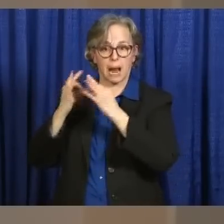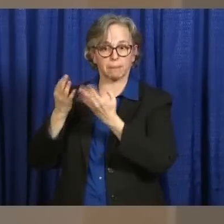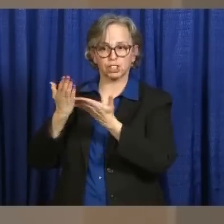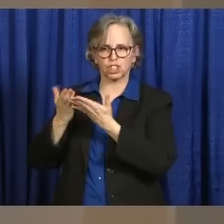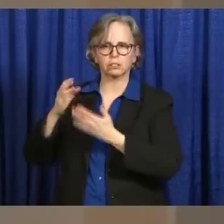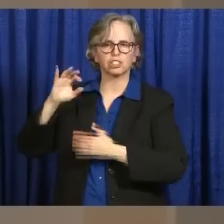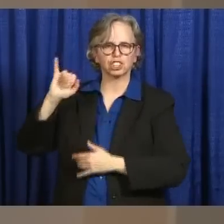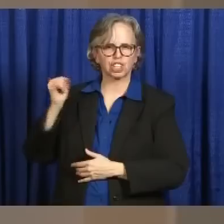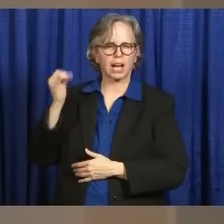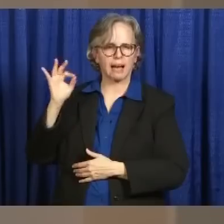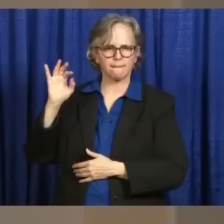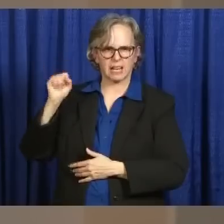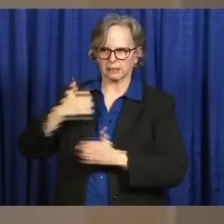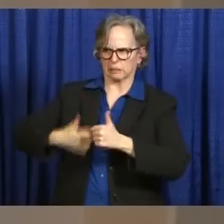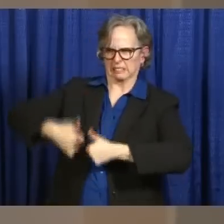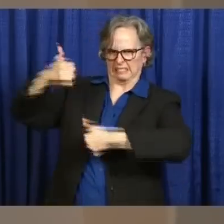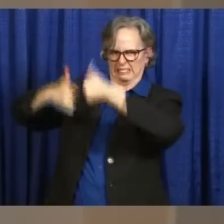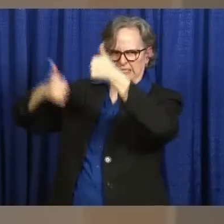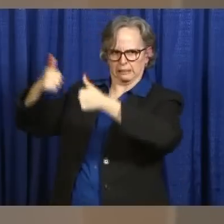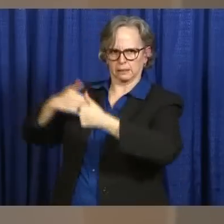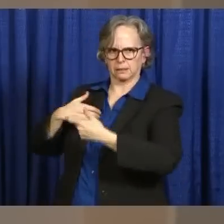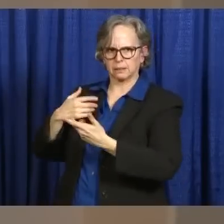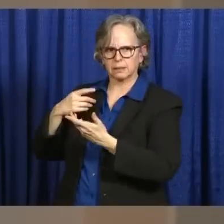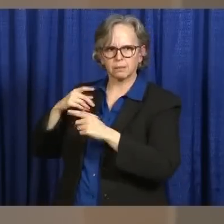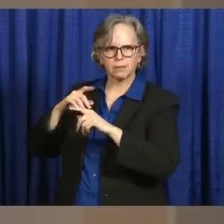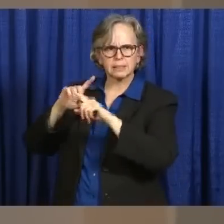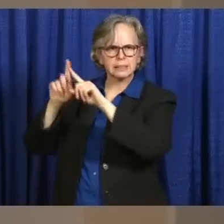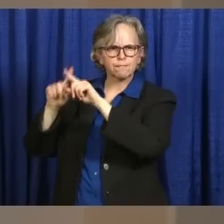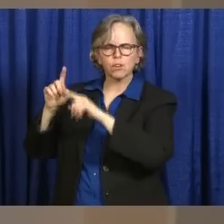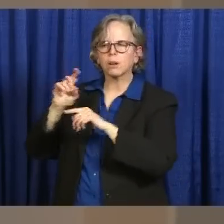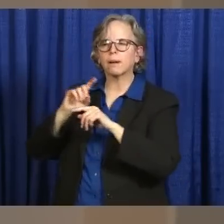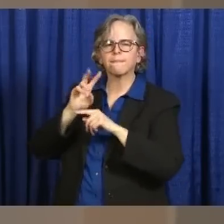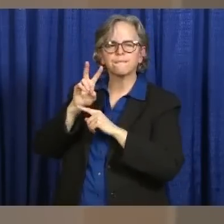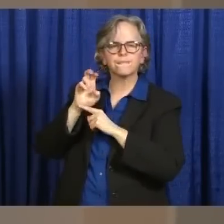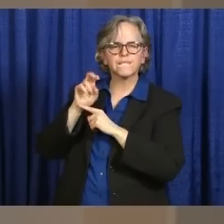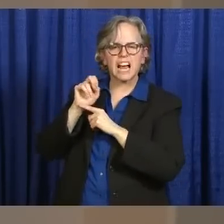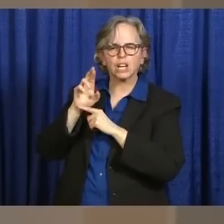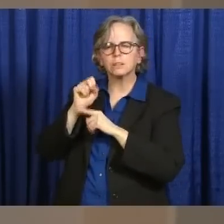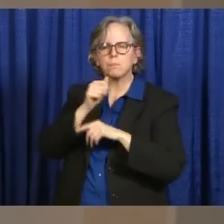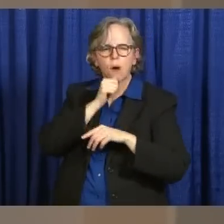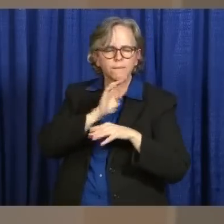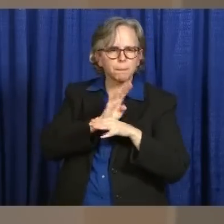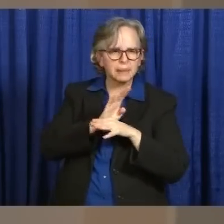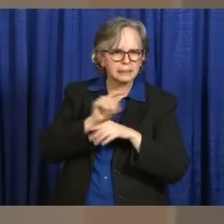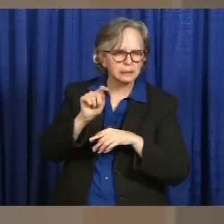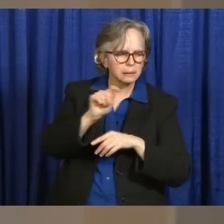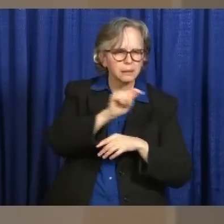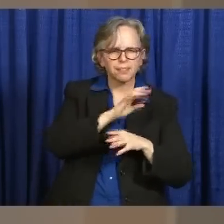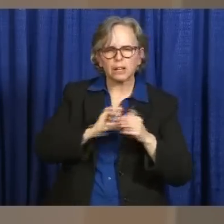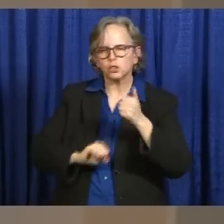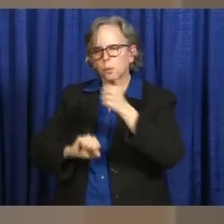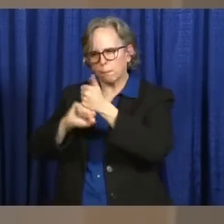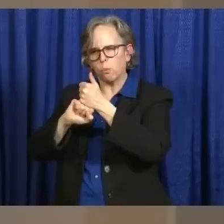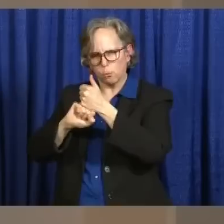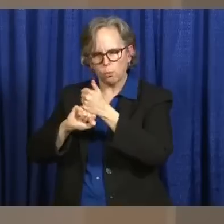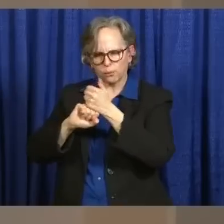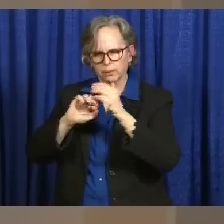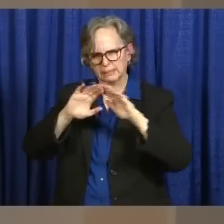IN HERE, I FINISHED A CALL WITH THE OHIO DEPARTMENT OF JOB AND FAMILY SERVICES LEADERSHIP. THE CIO AND THE TECHNOLOGY LEADERSHIP OF THE STATE AND THE